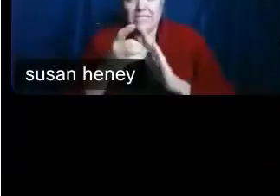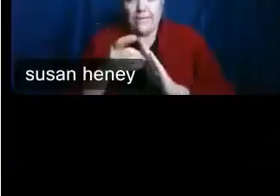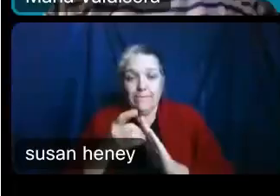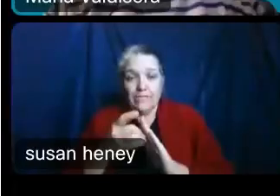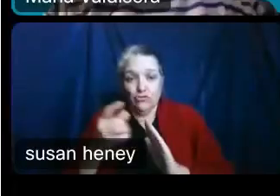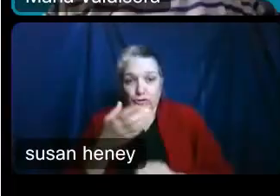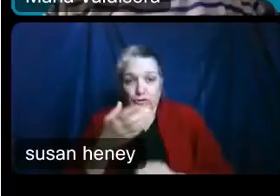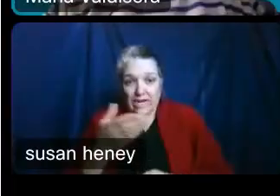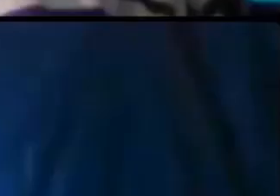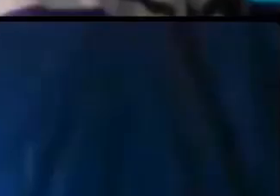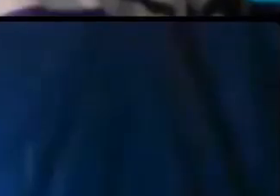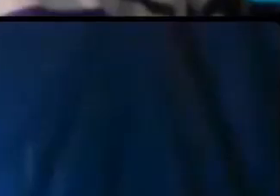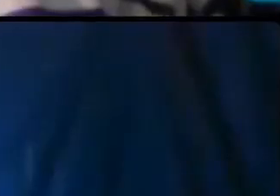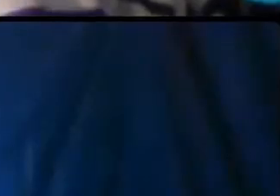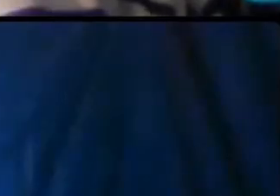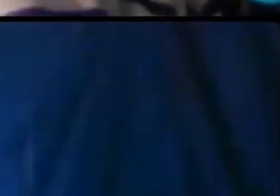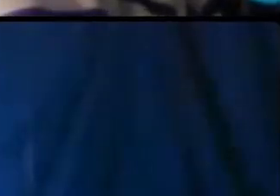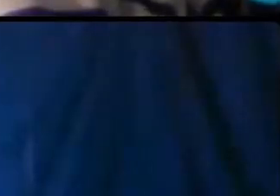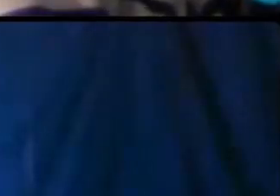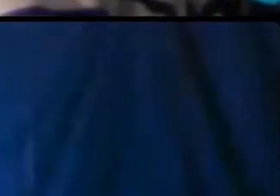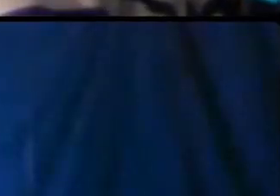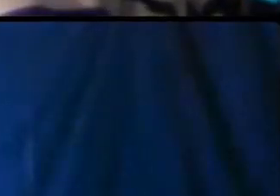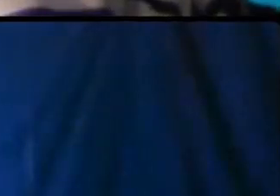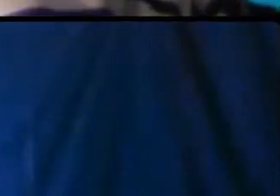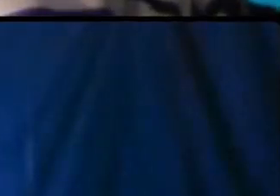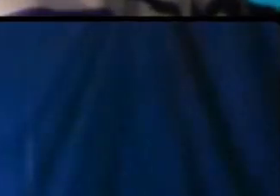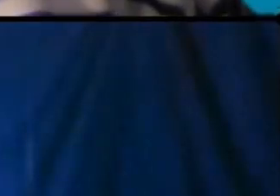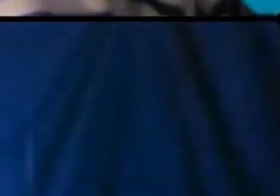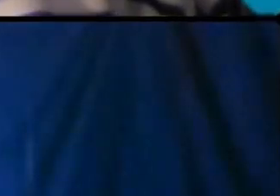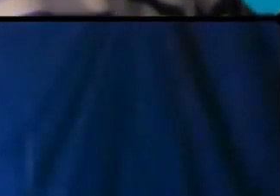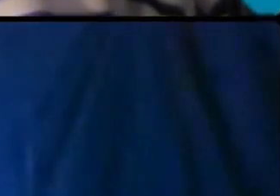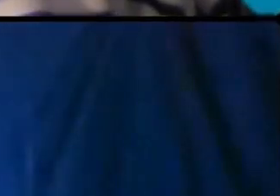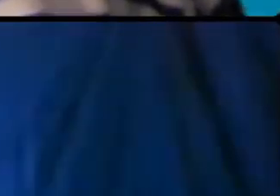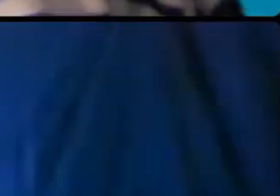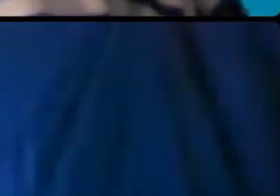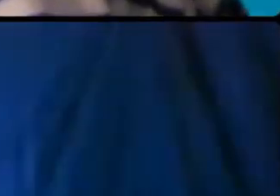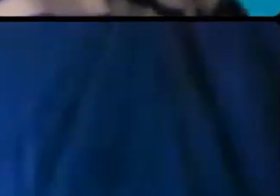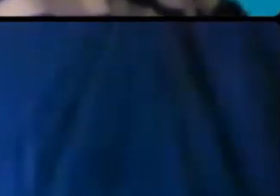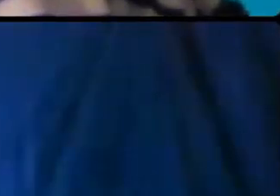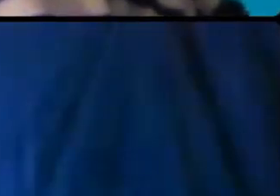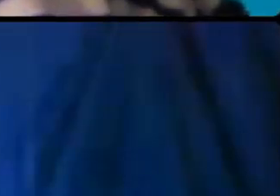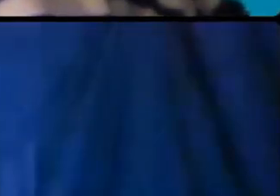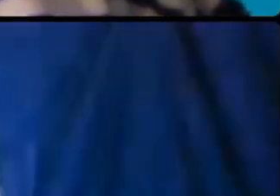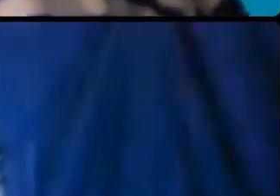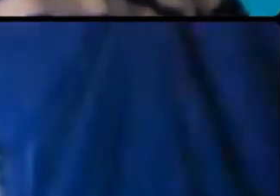Maria Valdisera: Thanks, Jewel. I’m just going to pick up where we left off on the